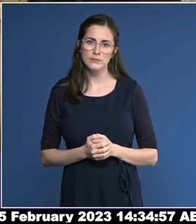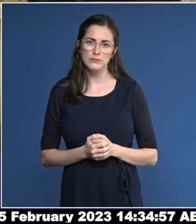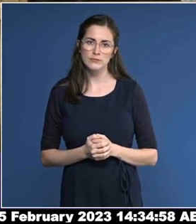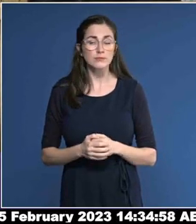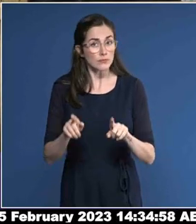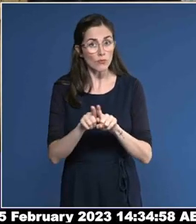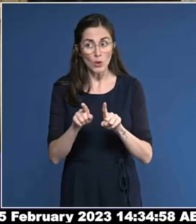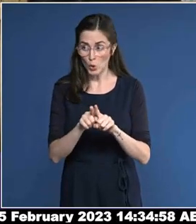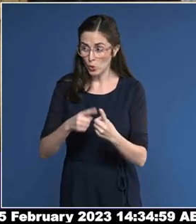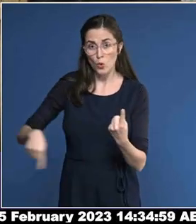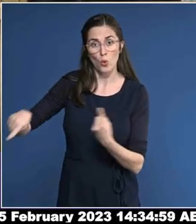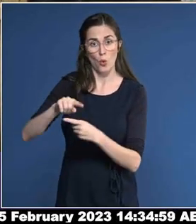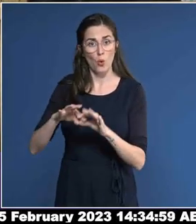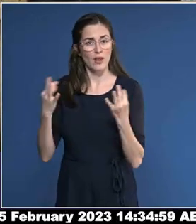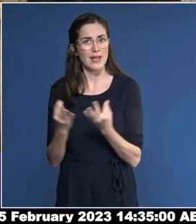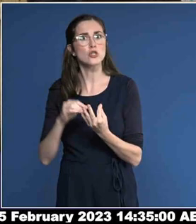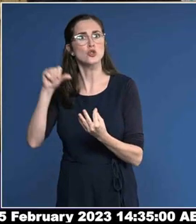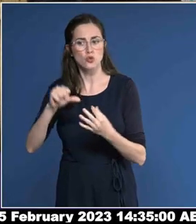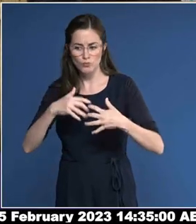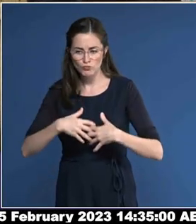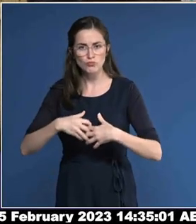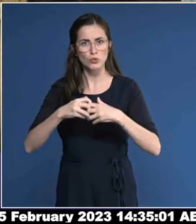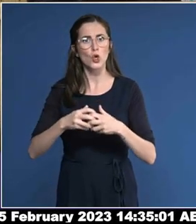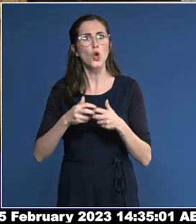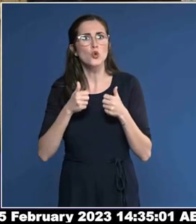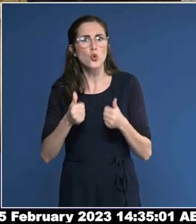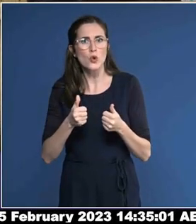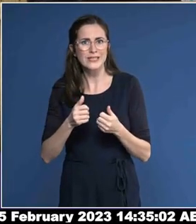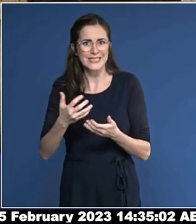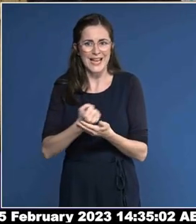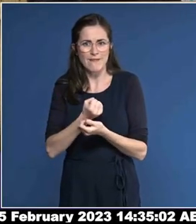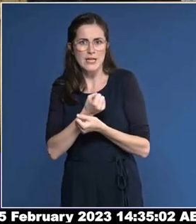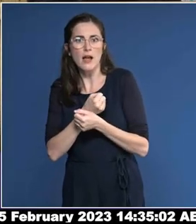elements such as environment, making sure that staff speak up, but also making sure